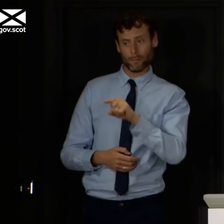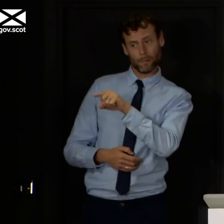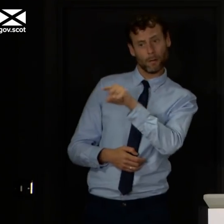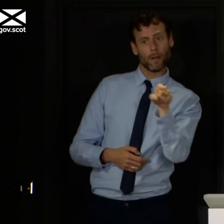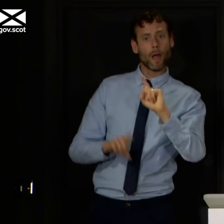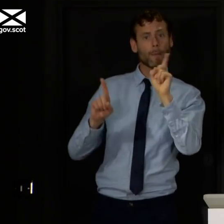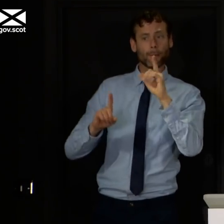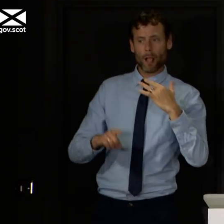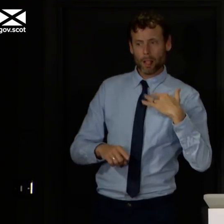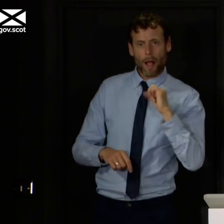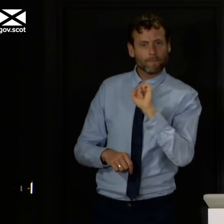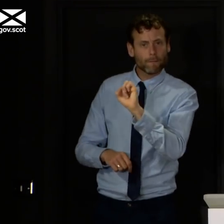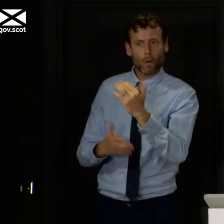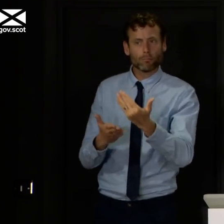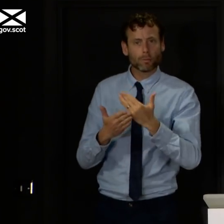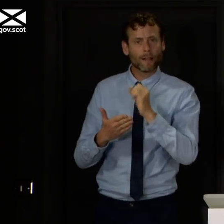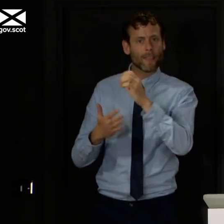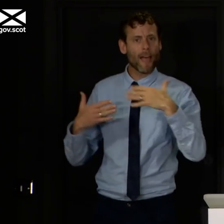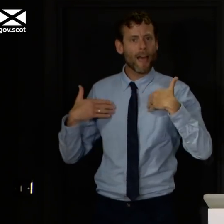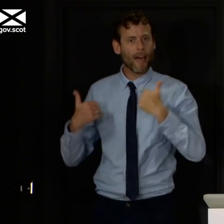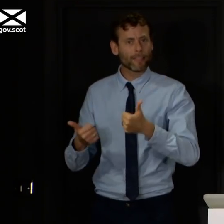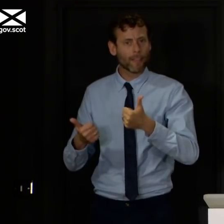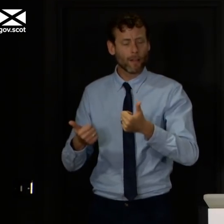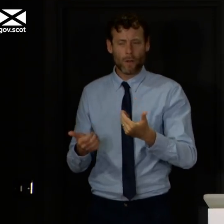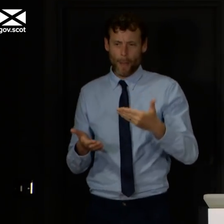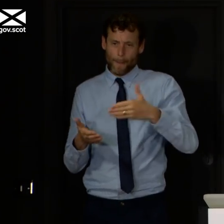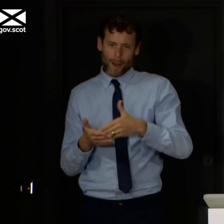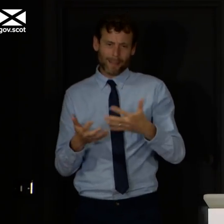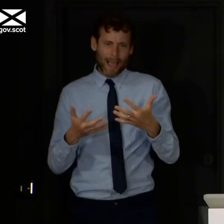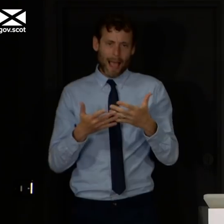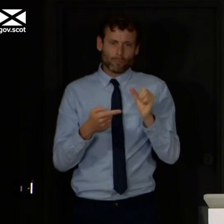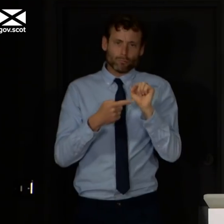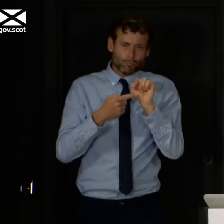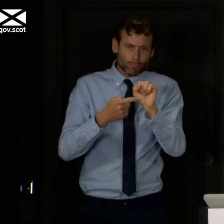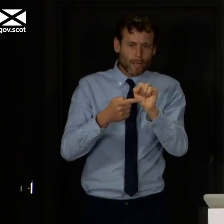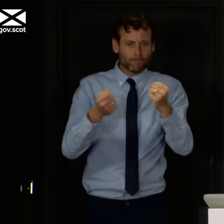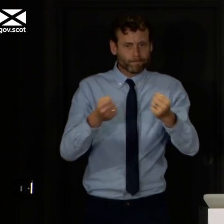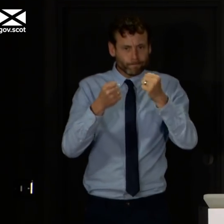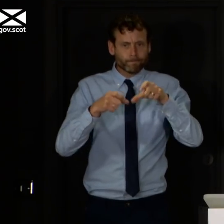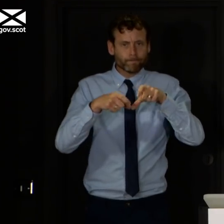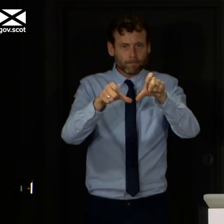favours to the economy or to the tourist sector of the economy, so it is very easy for opposition